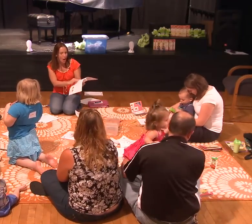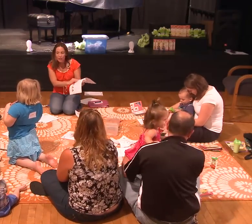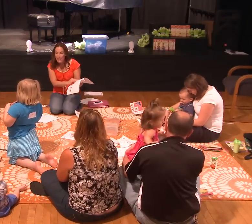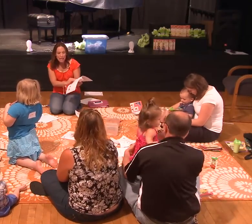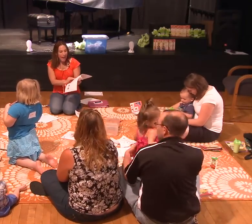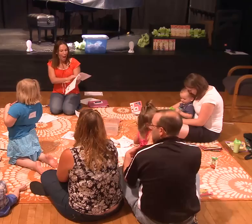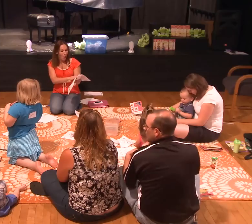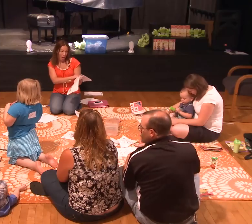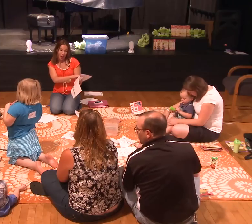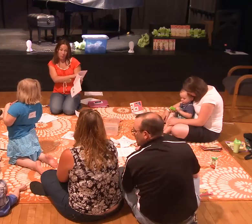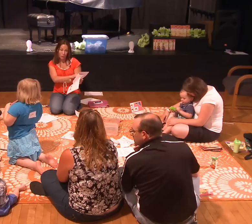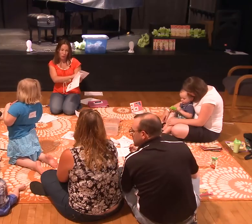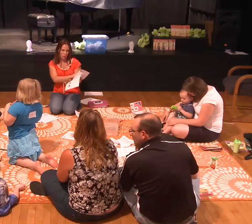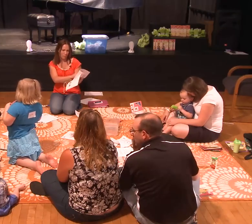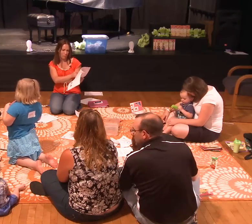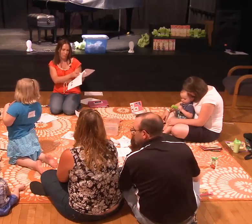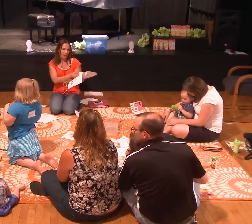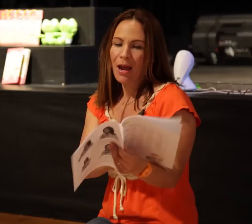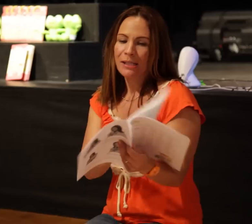[SINGING] ALL-DONE now! I'm through.